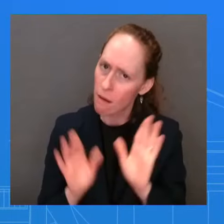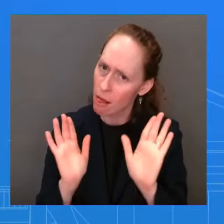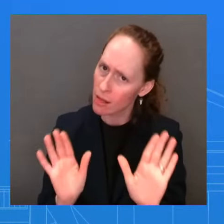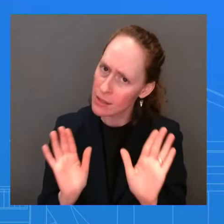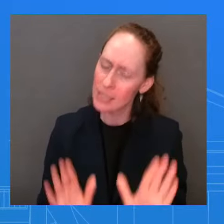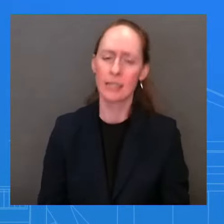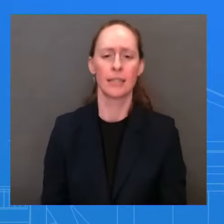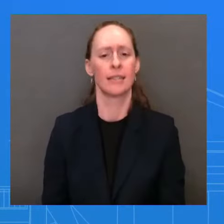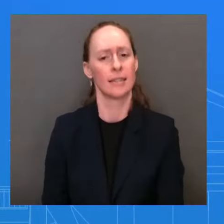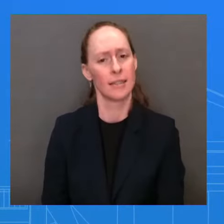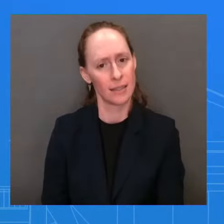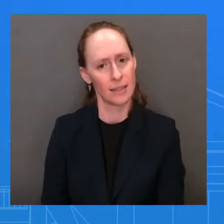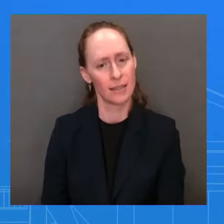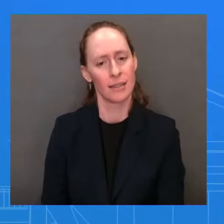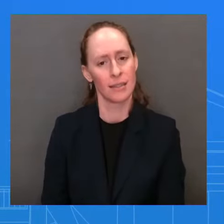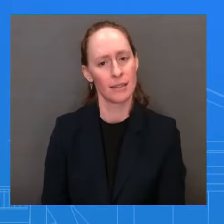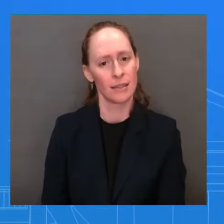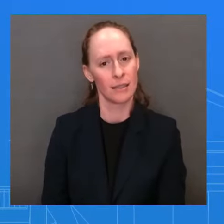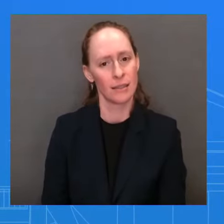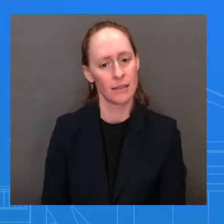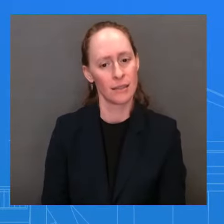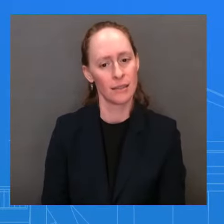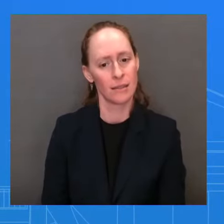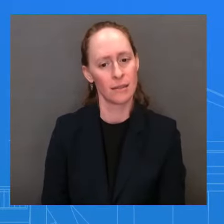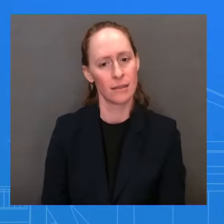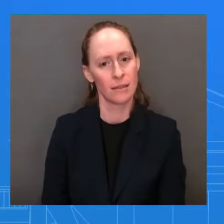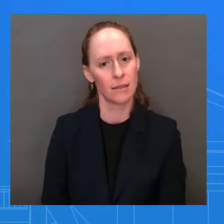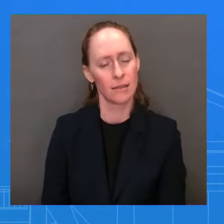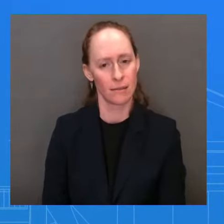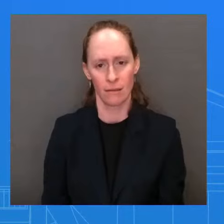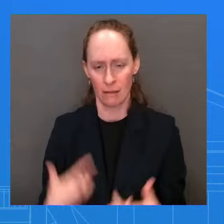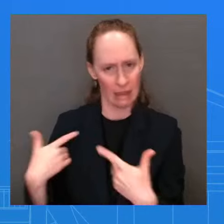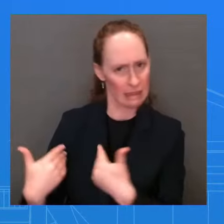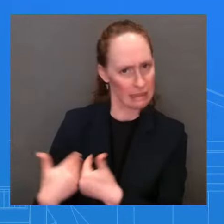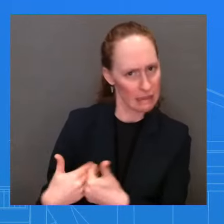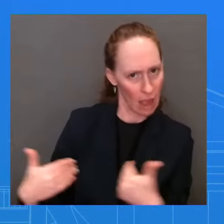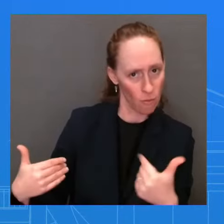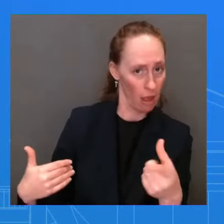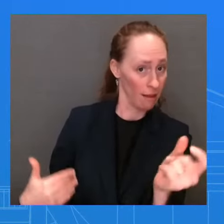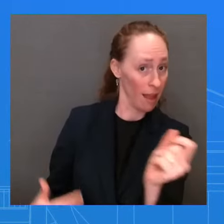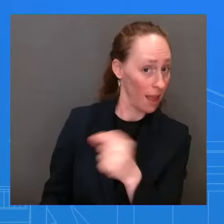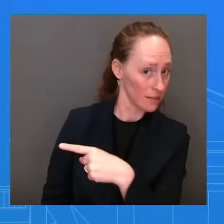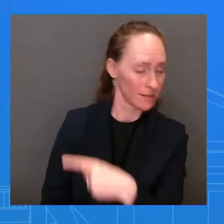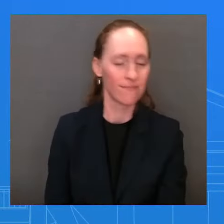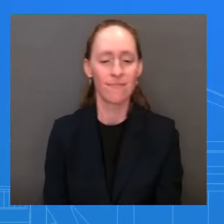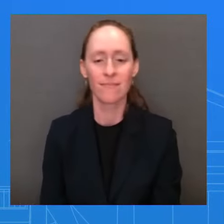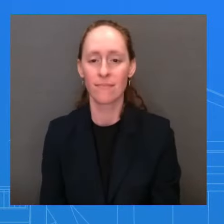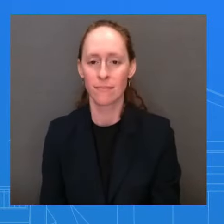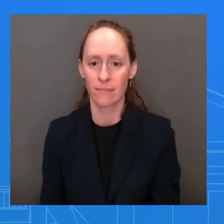And so those type of questions, I would refer you to them. The Press: Sure. But this is a question about, like, his personal decision, not -- not politics. Ms. Jean-Pierre: No. No, I totally understand.